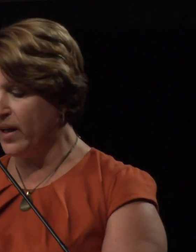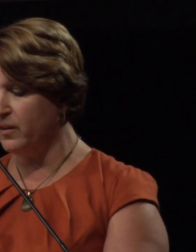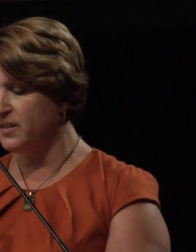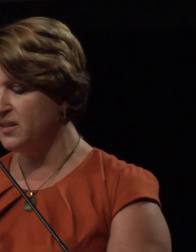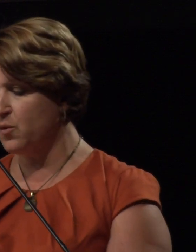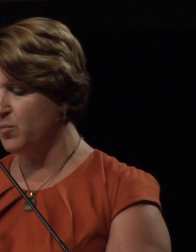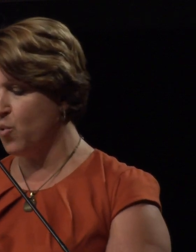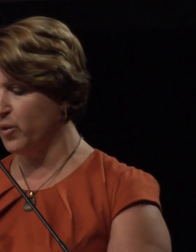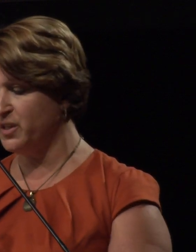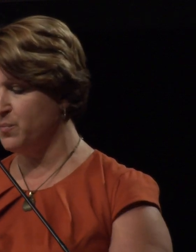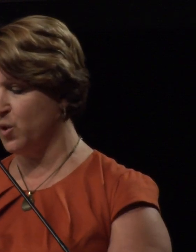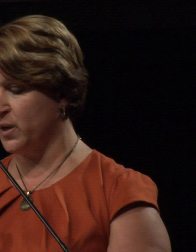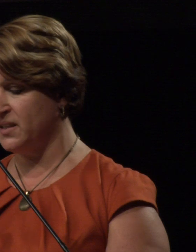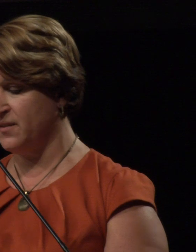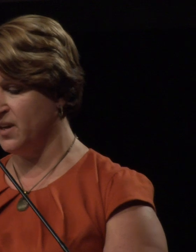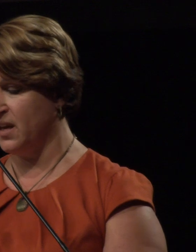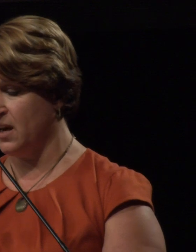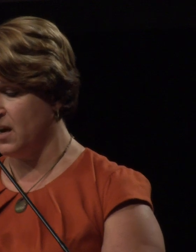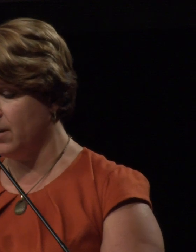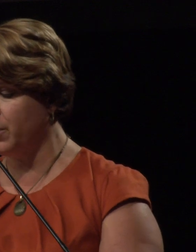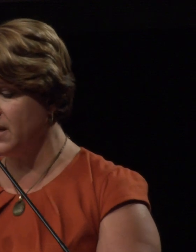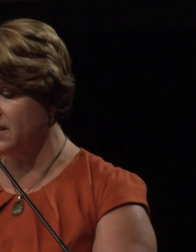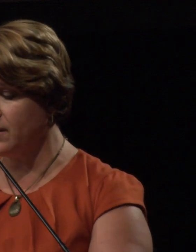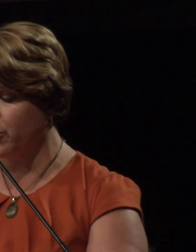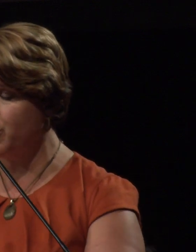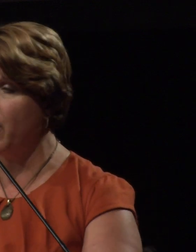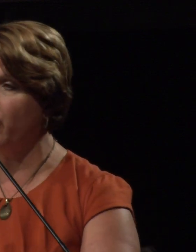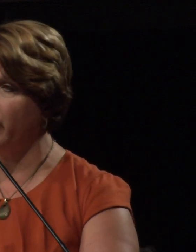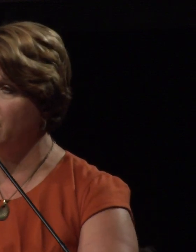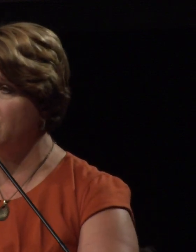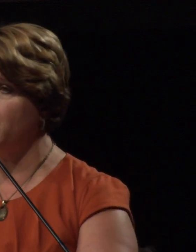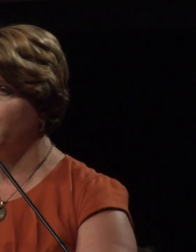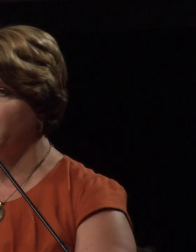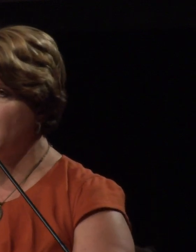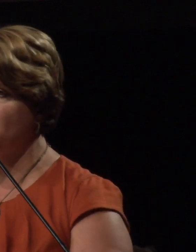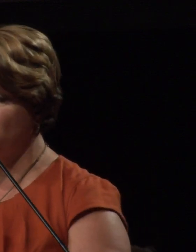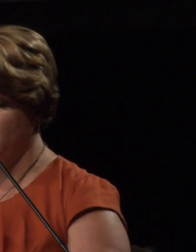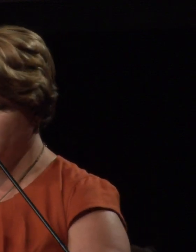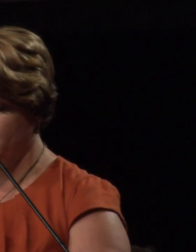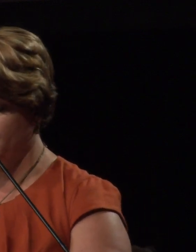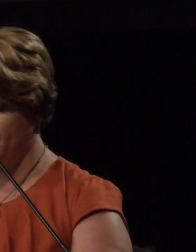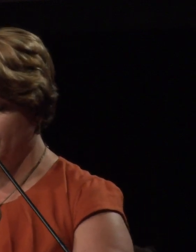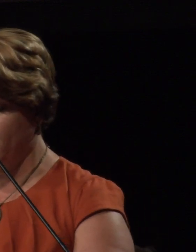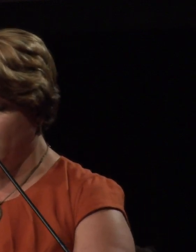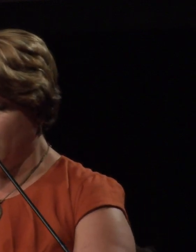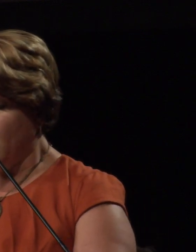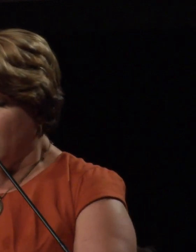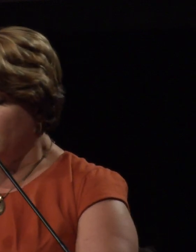STAFF MORALE IS SO IMPORTANT TO PRODUCTIVITY AND PLAYS A LARGE PART IN STUDENT RETENTION.